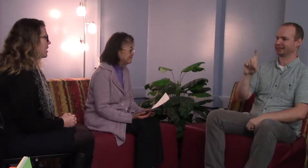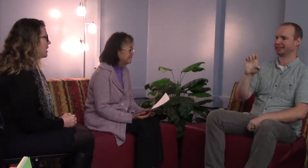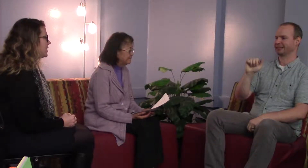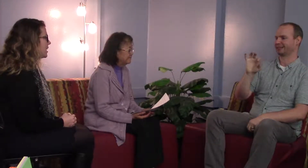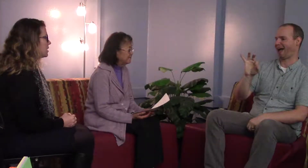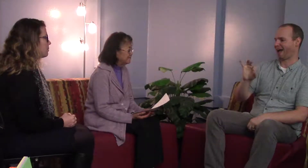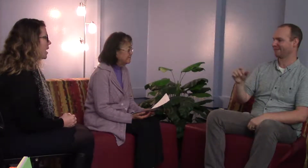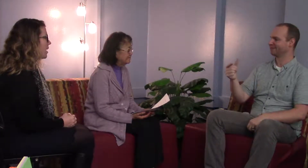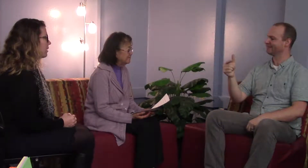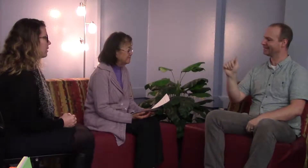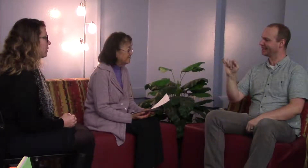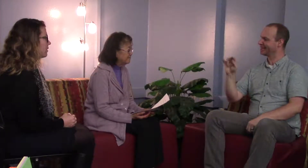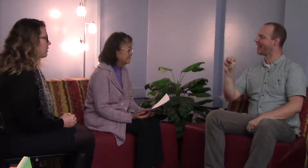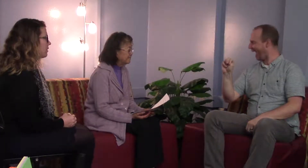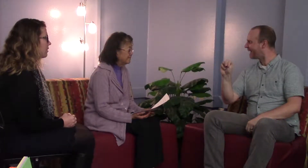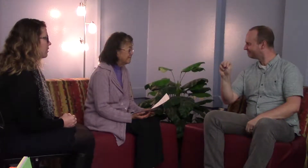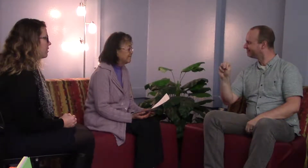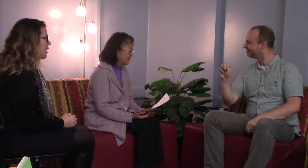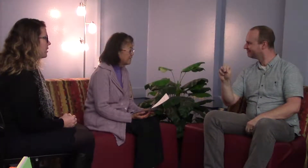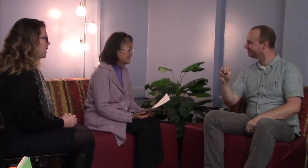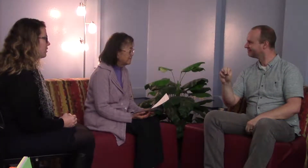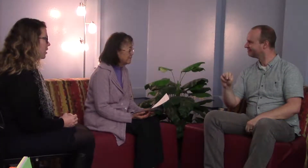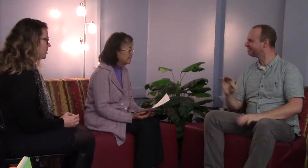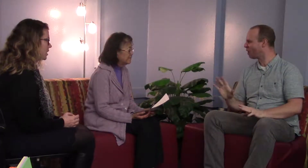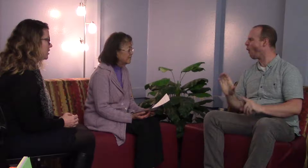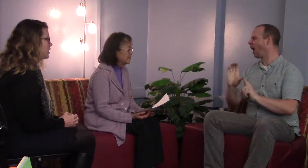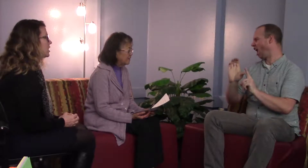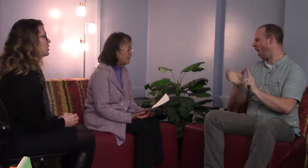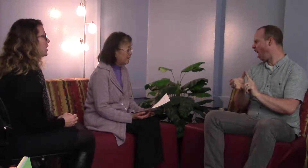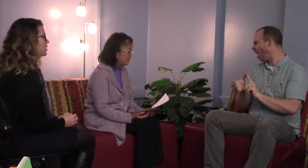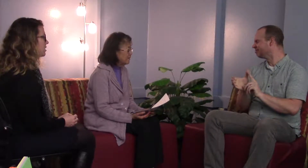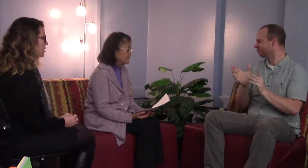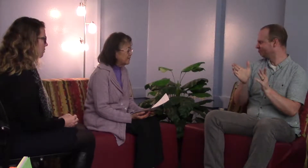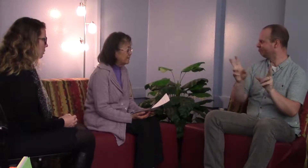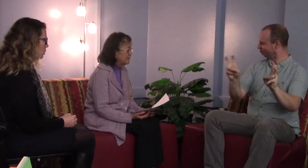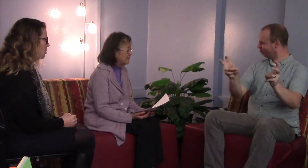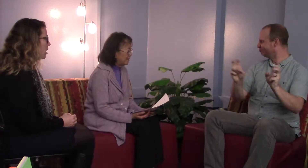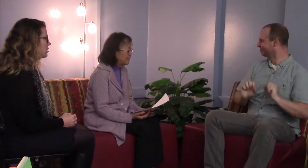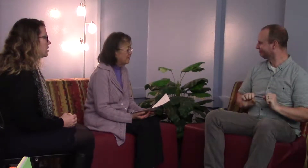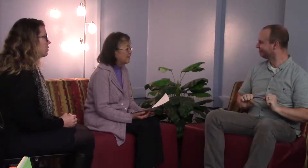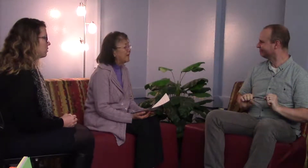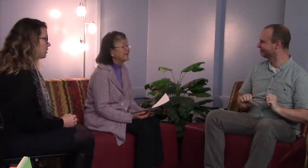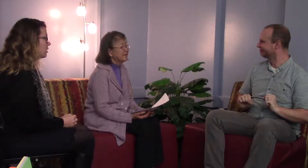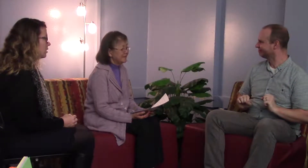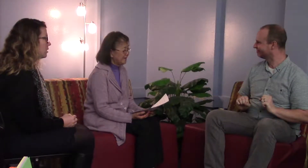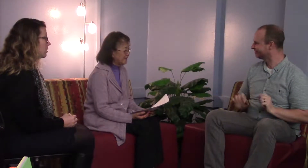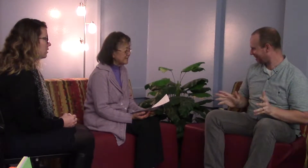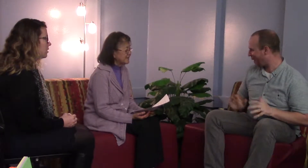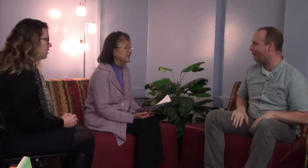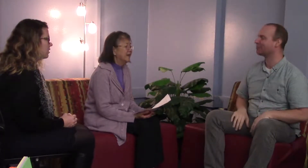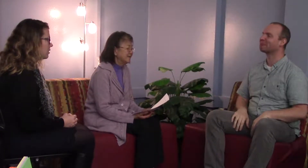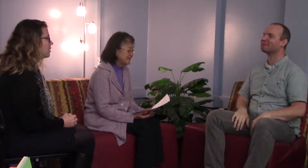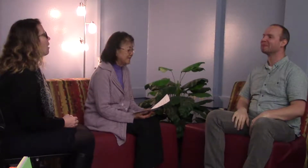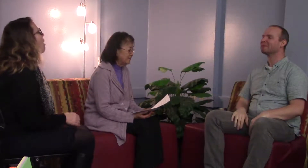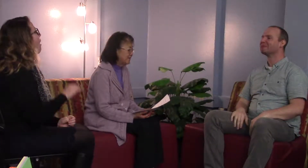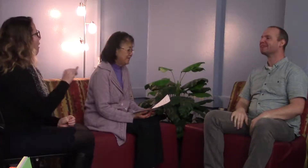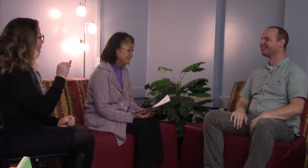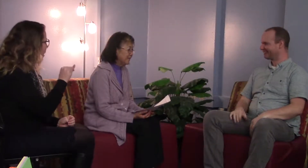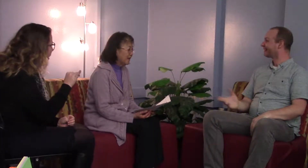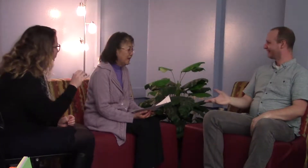It takes back that negative connotation and changes it to something more positive. Tu: Okay. I see, I see. All right.